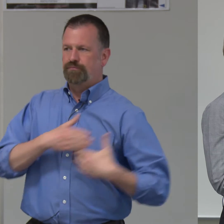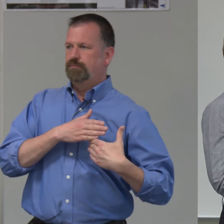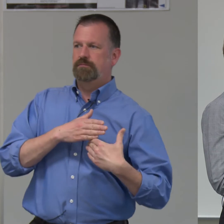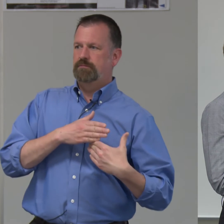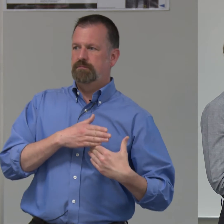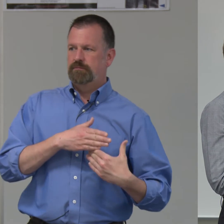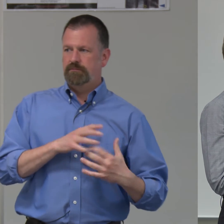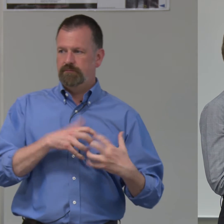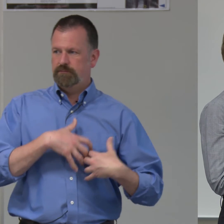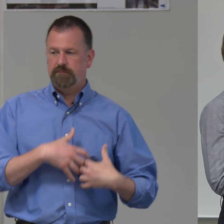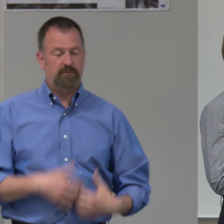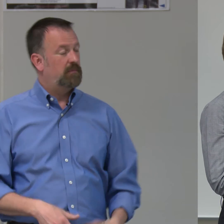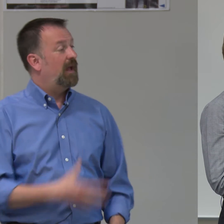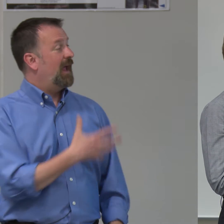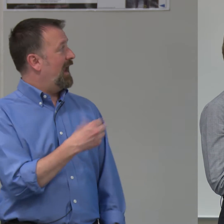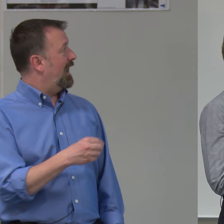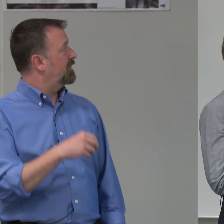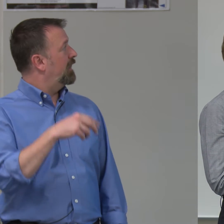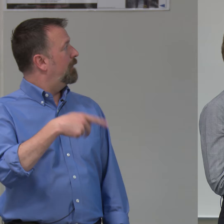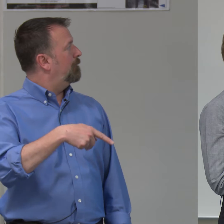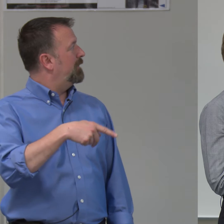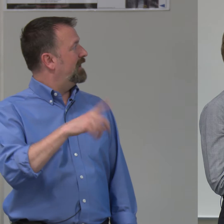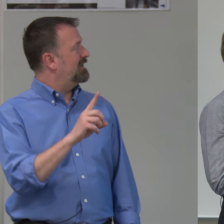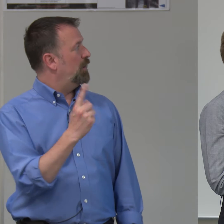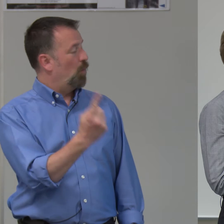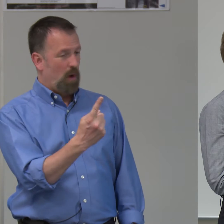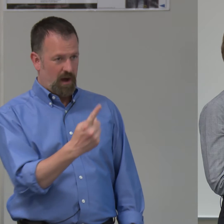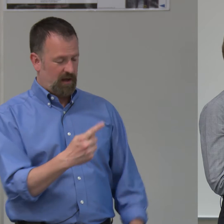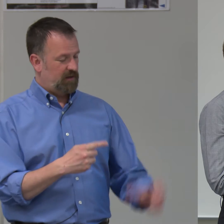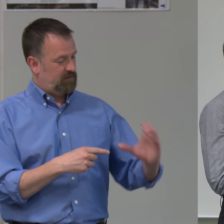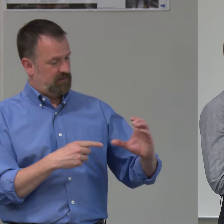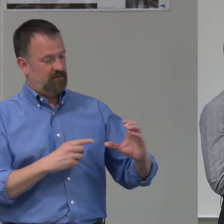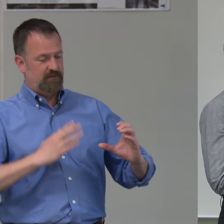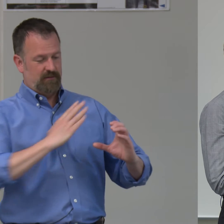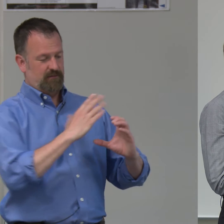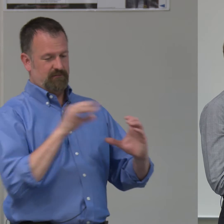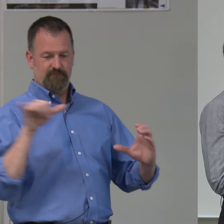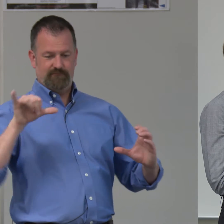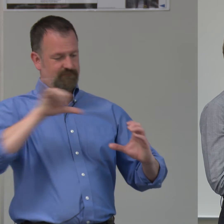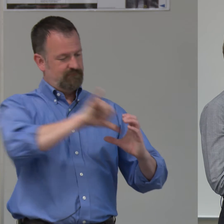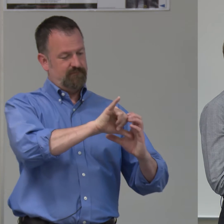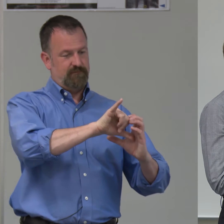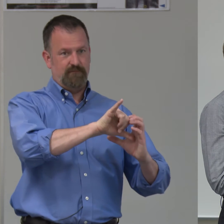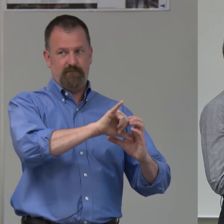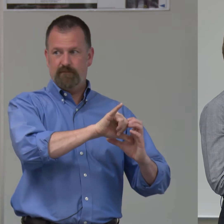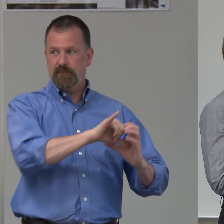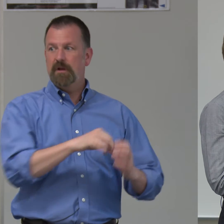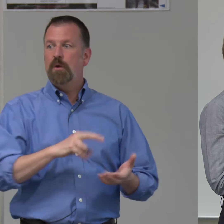They've also made antibodies against this PD-1 which can prevent the ligand on the tumor cell